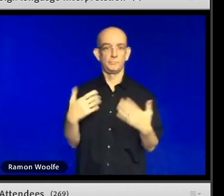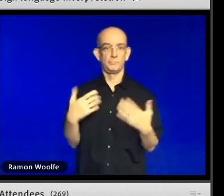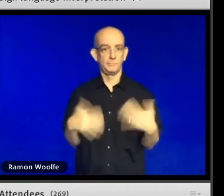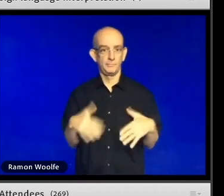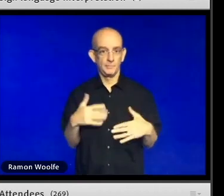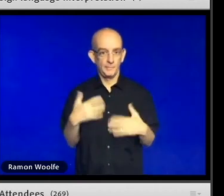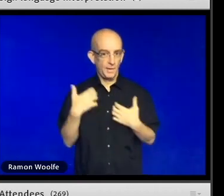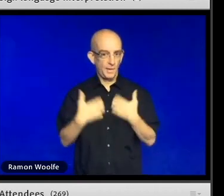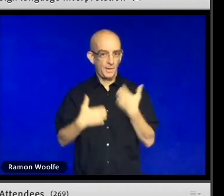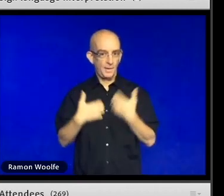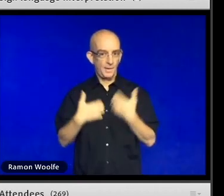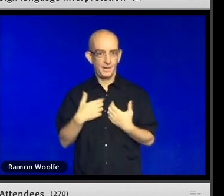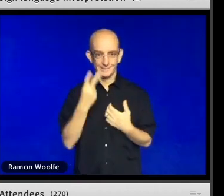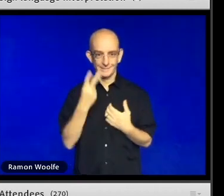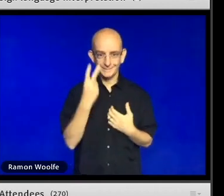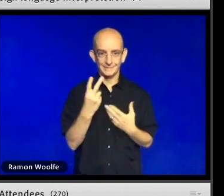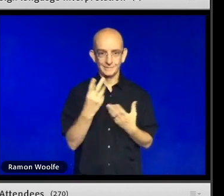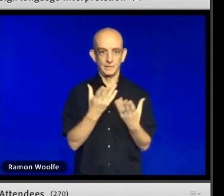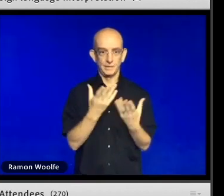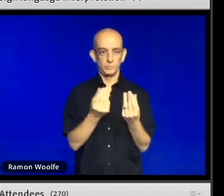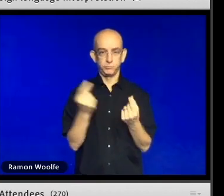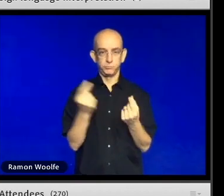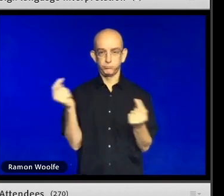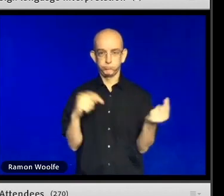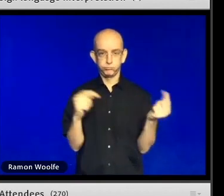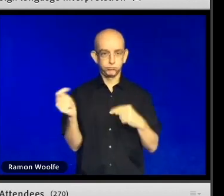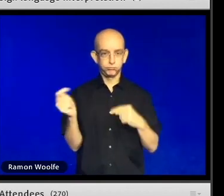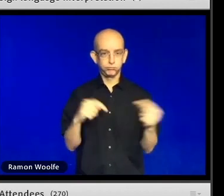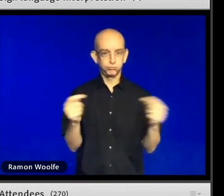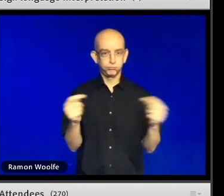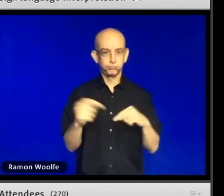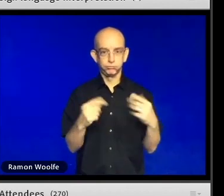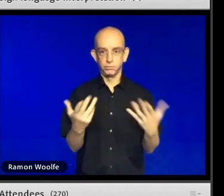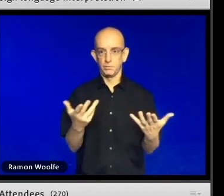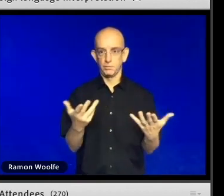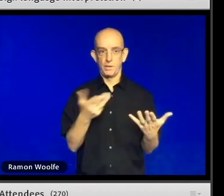of the introductions. So thanks so much for that and do keep introducing yourselves if